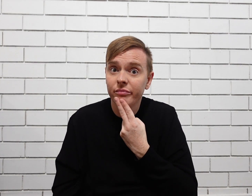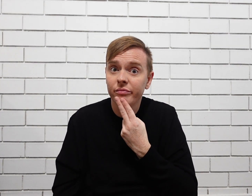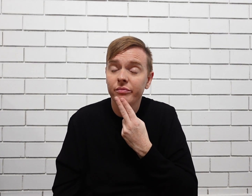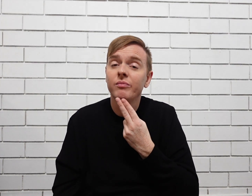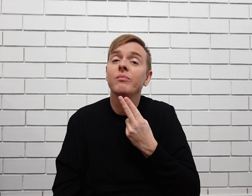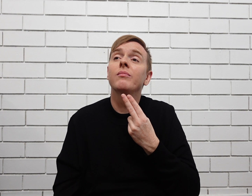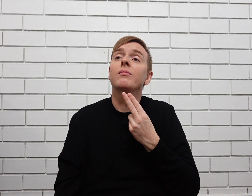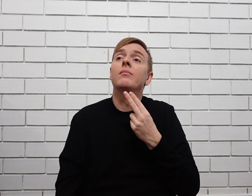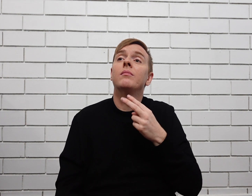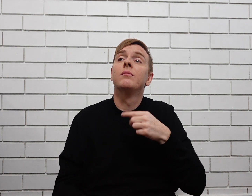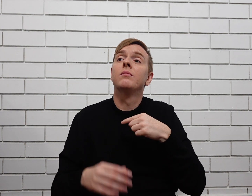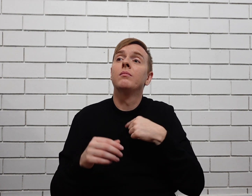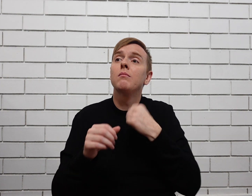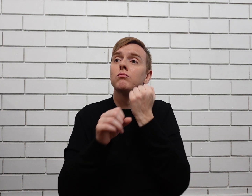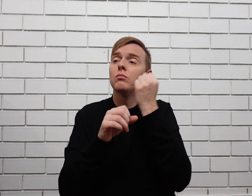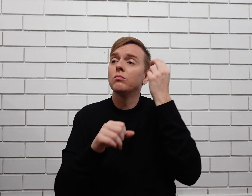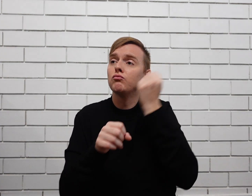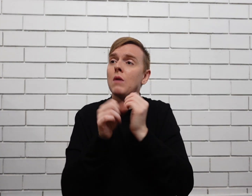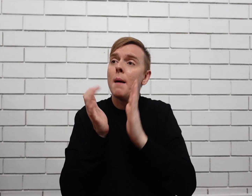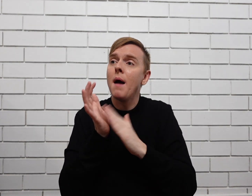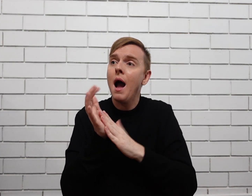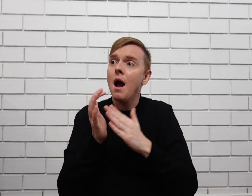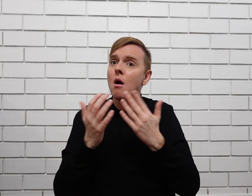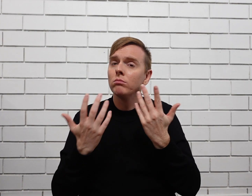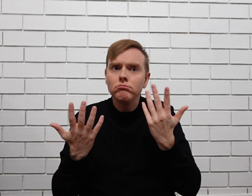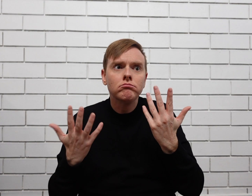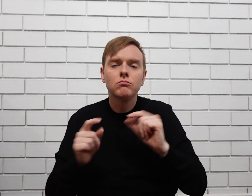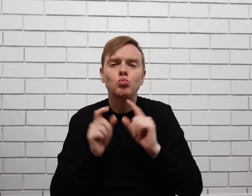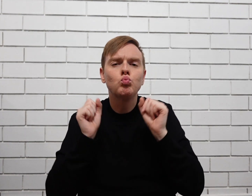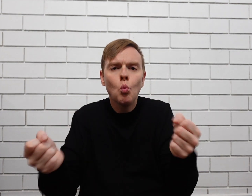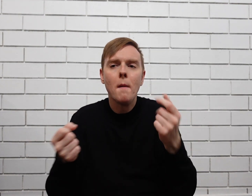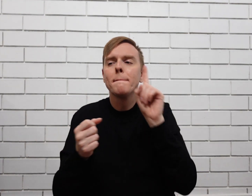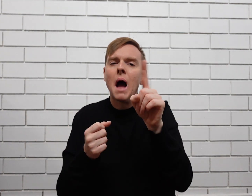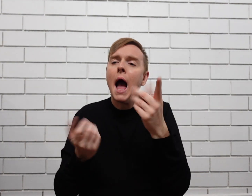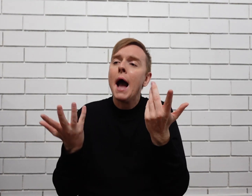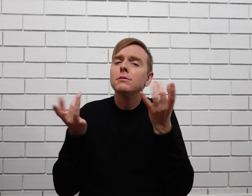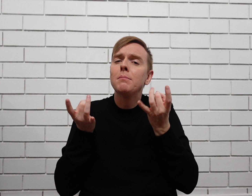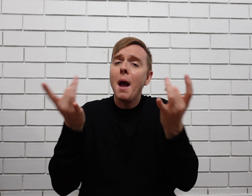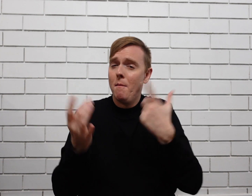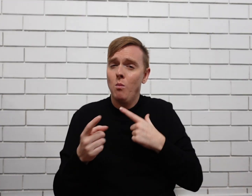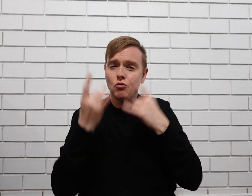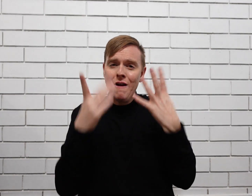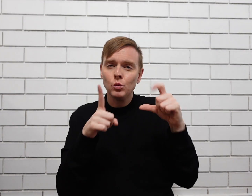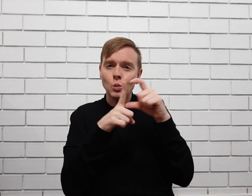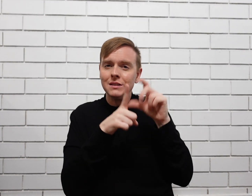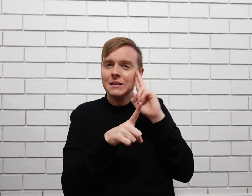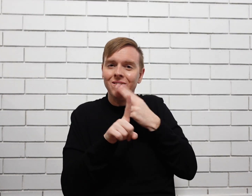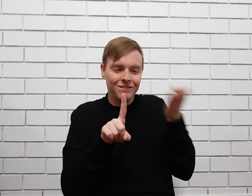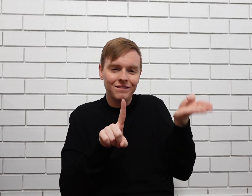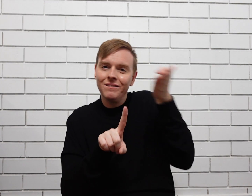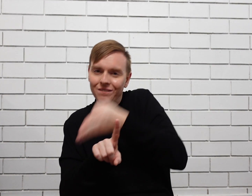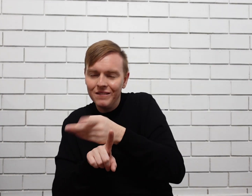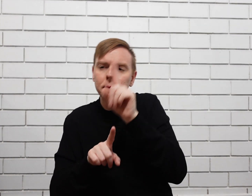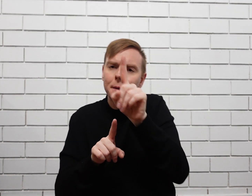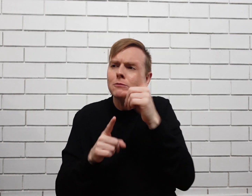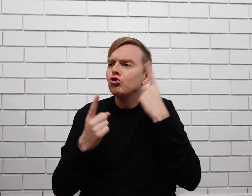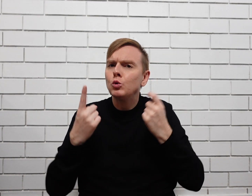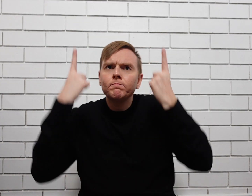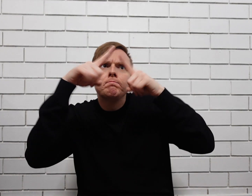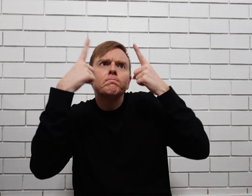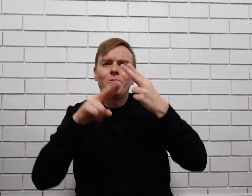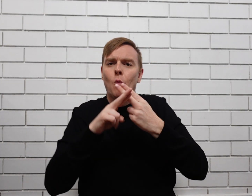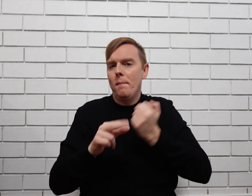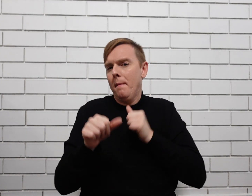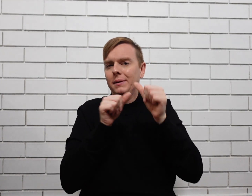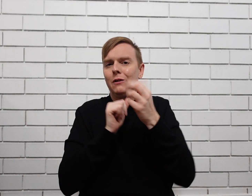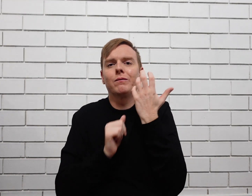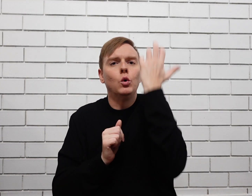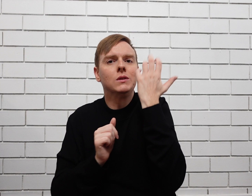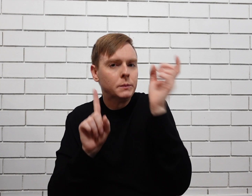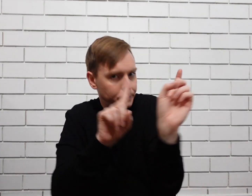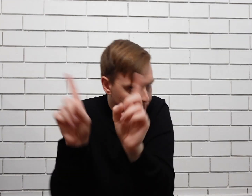Gran was in a little shock but she was already prepare because she has a deaf daughter and was thinking about my better future.